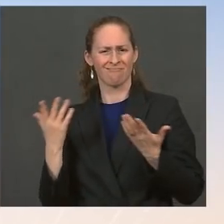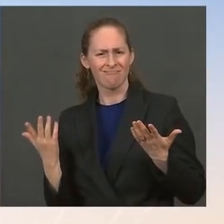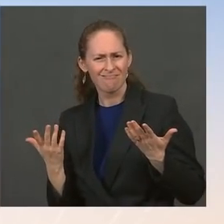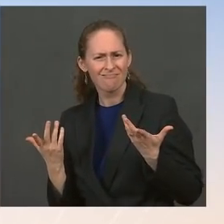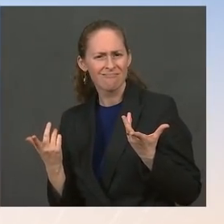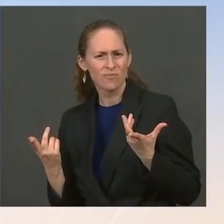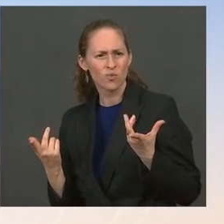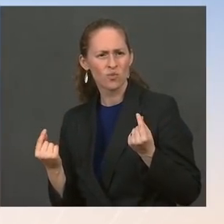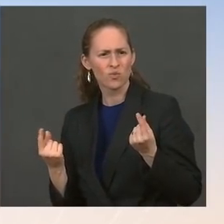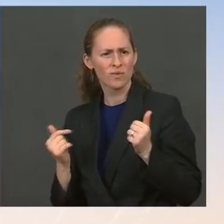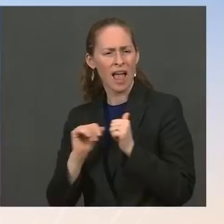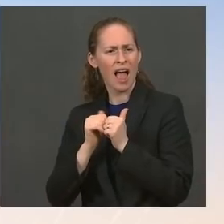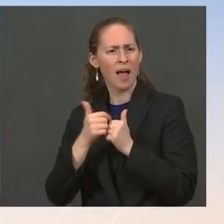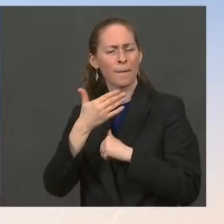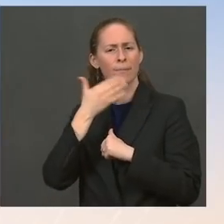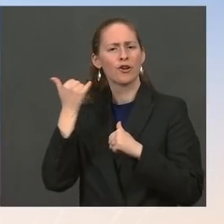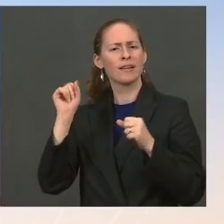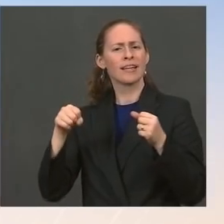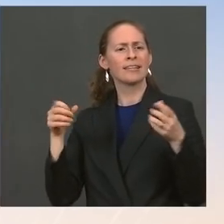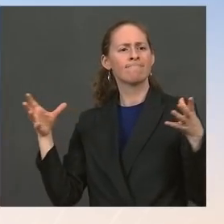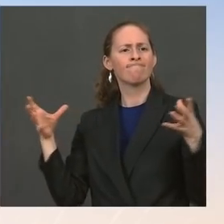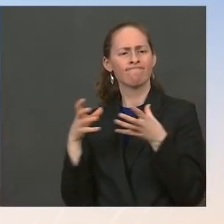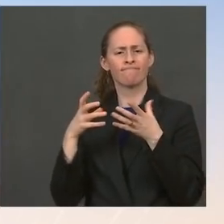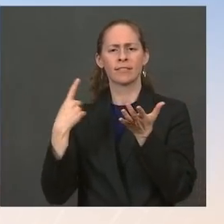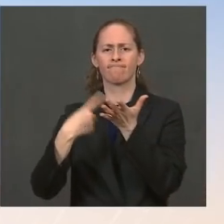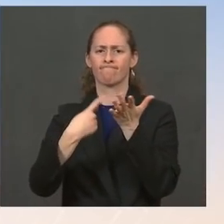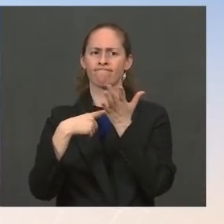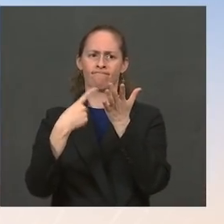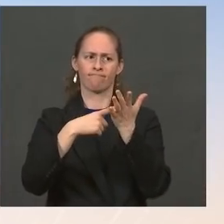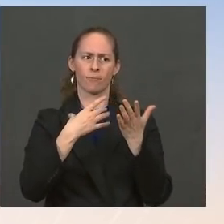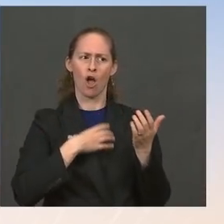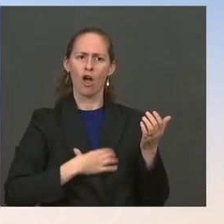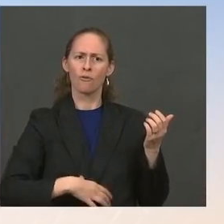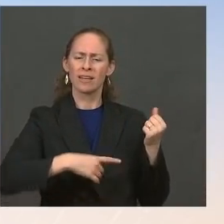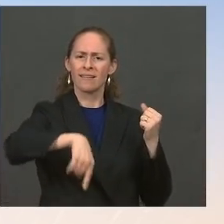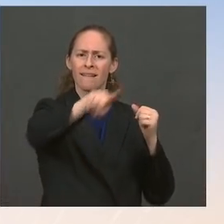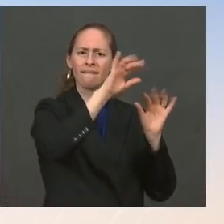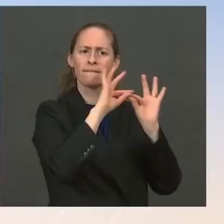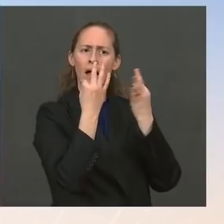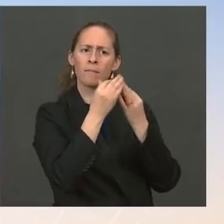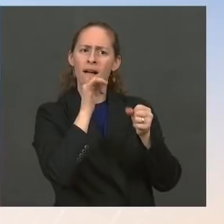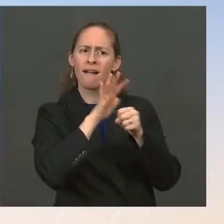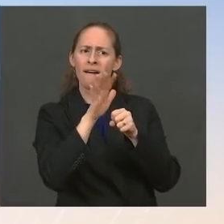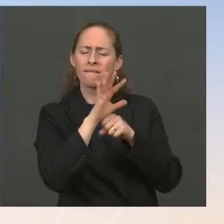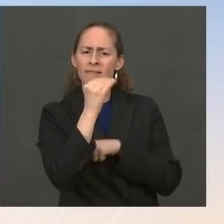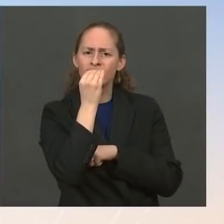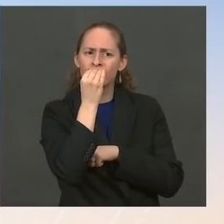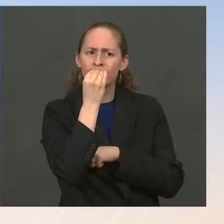Is that something the White House is really considering? And is there anything new the White House is doing on this? Ms. Psaki: Well, because of the American Rescue Plan,